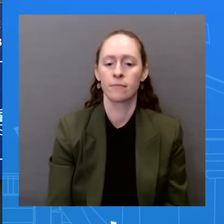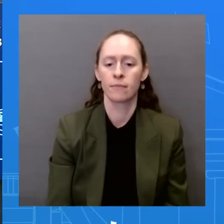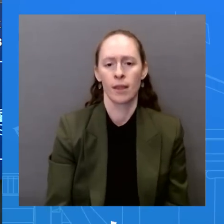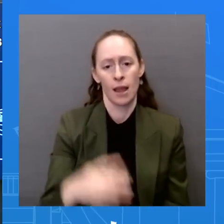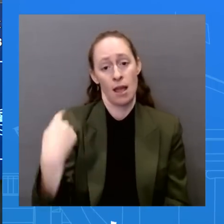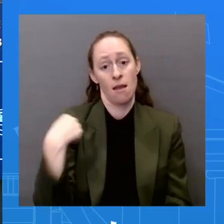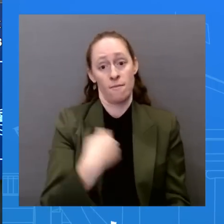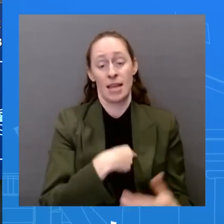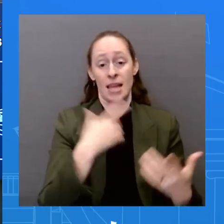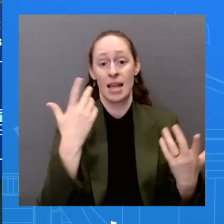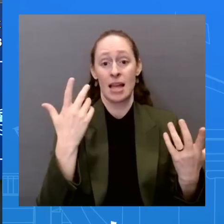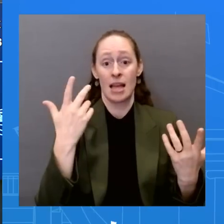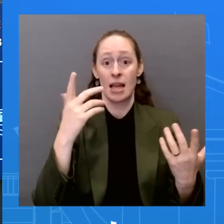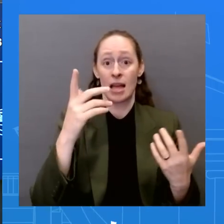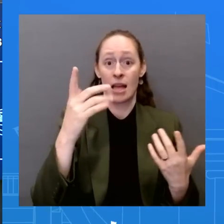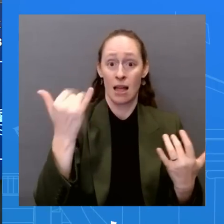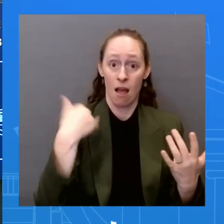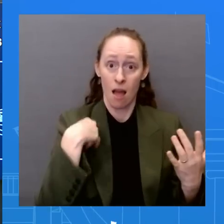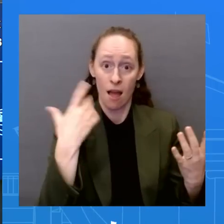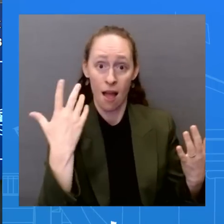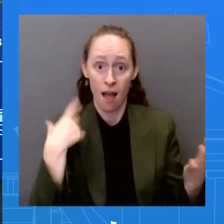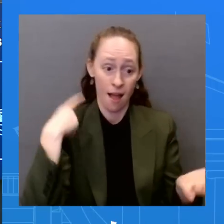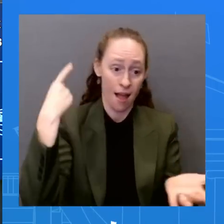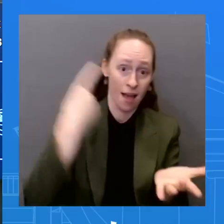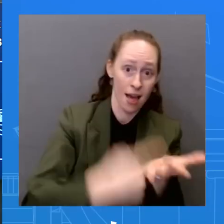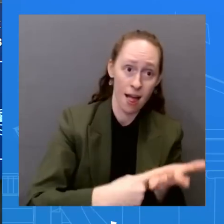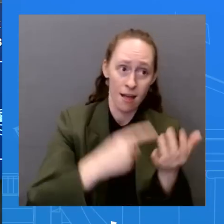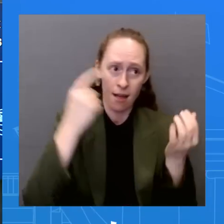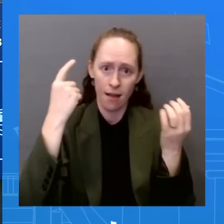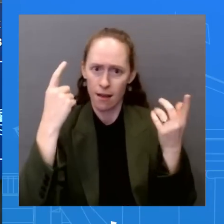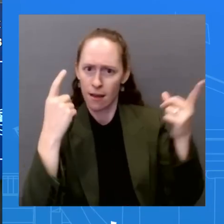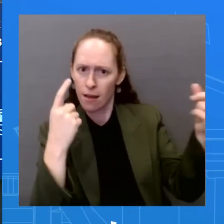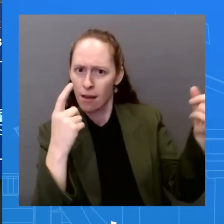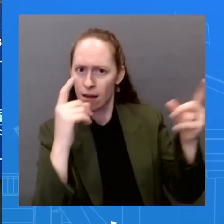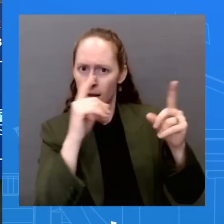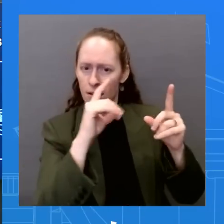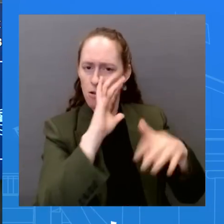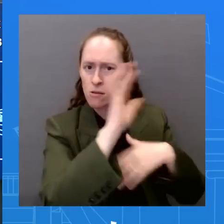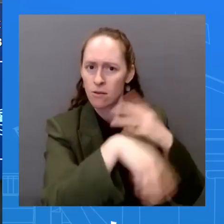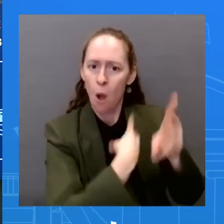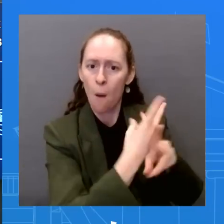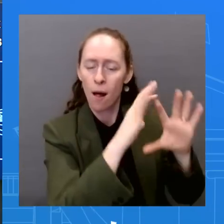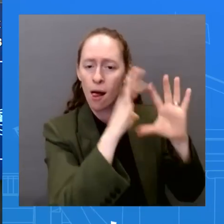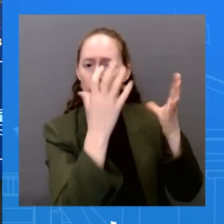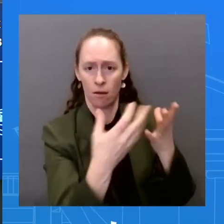that has joined the response -- to our coordination team that focuses on global, and we're having the conversations about